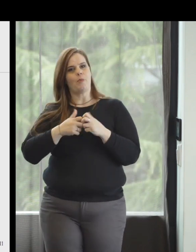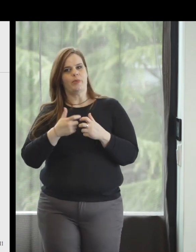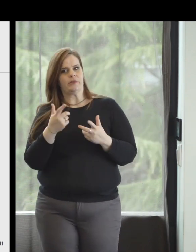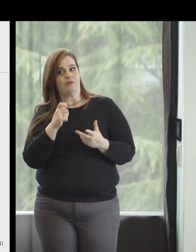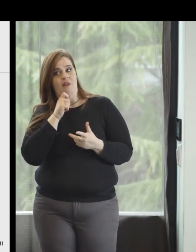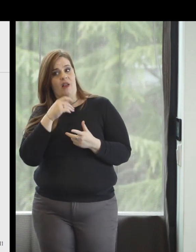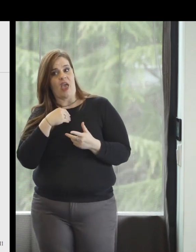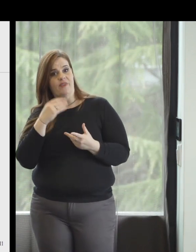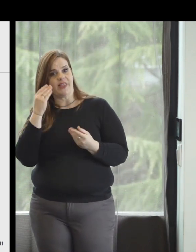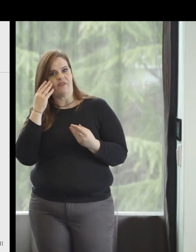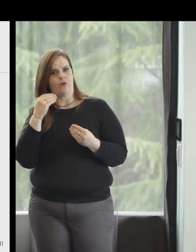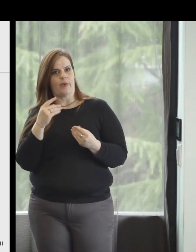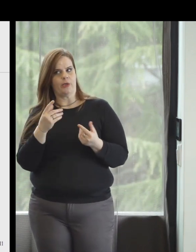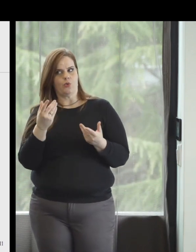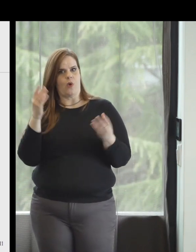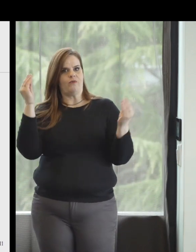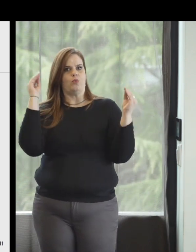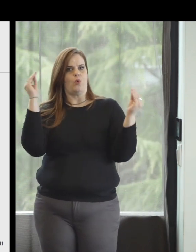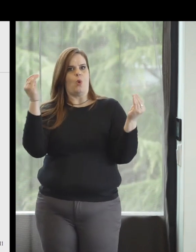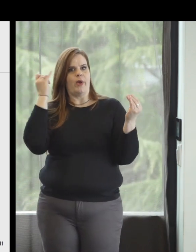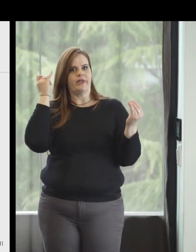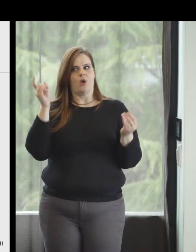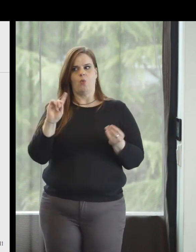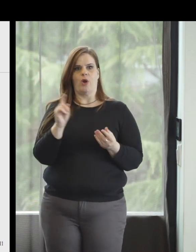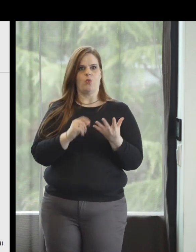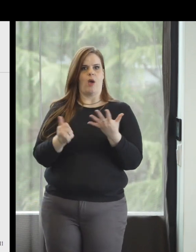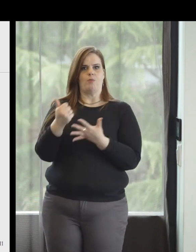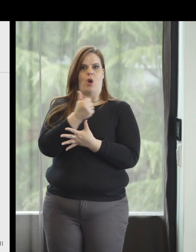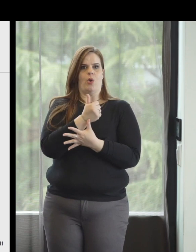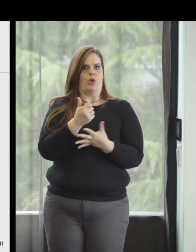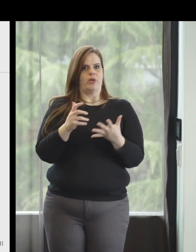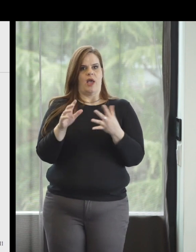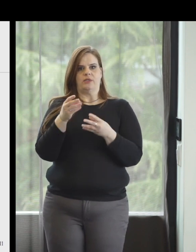prioritize your resource allocations for fixing the